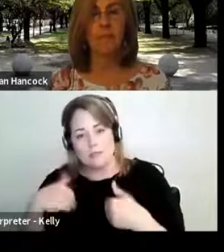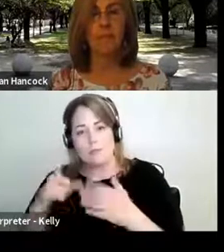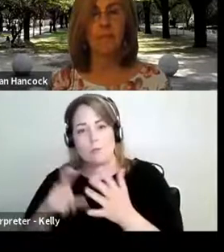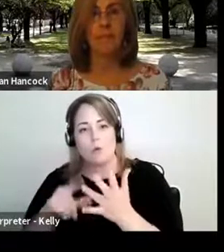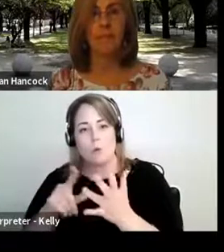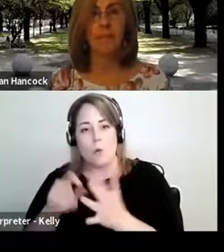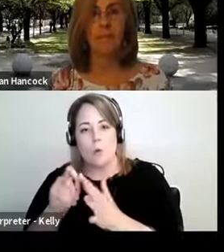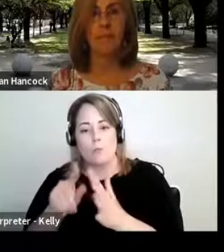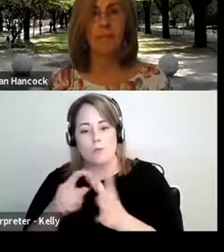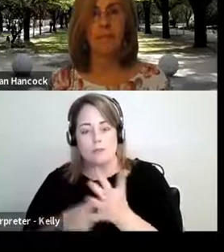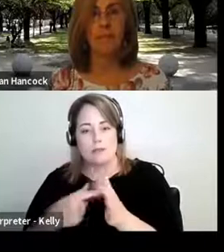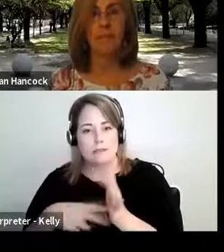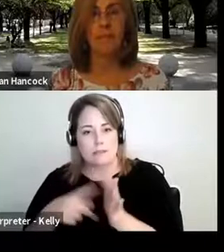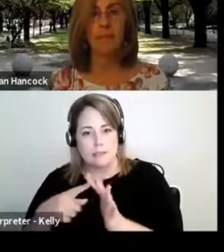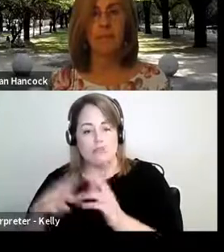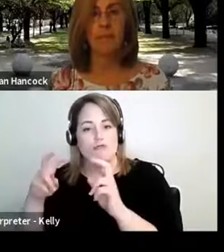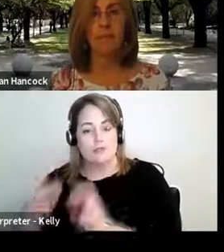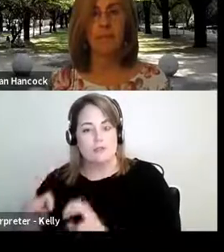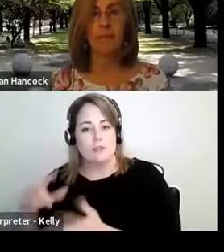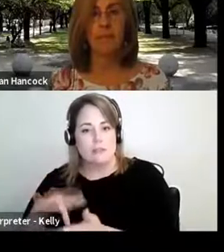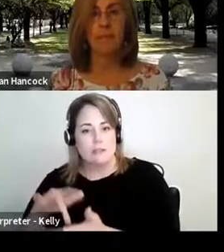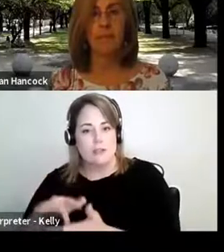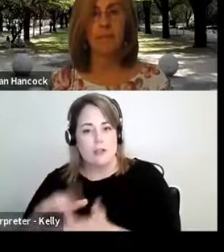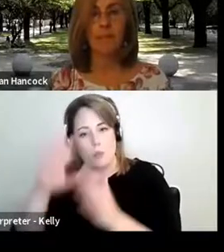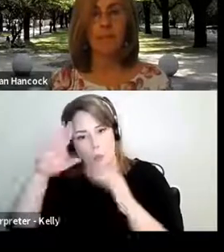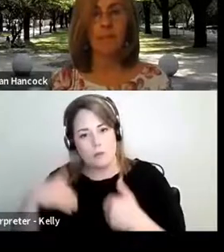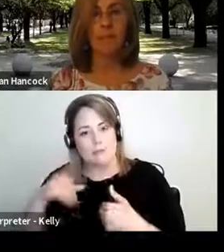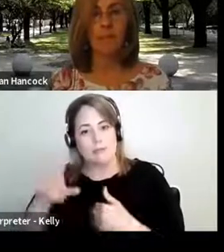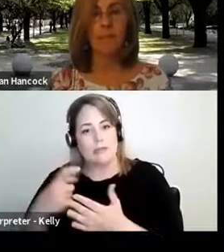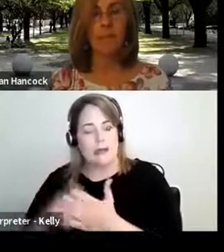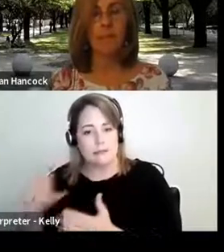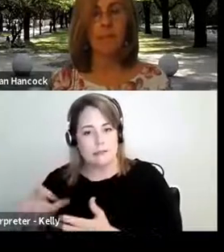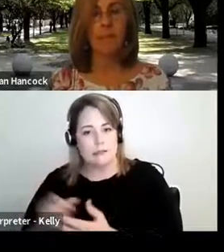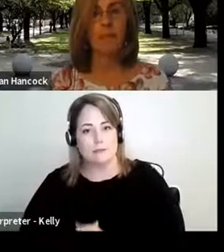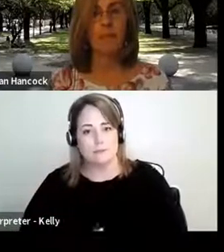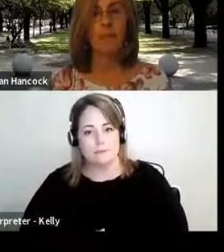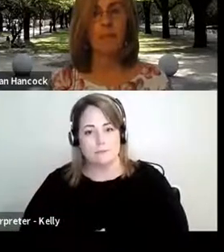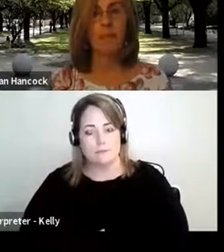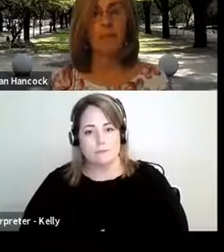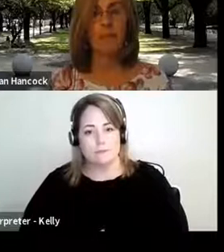otherwise known as the Autism CRC. There is a much more detailed generic understanding